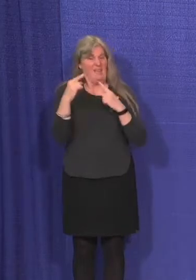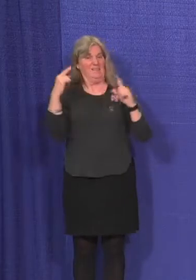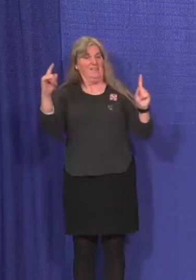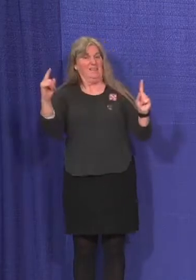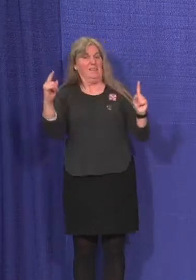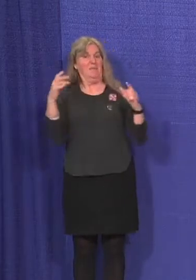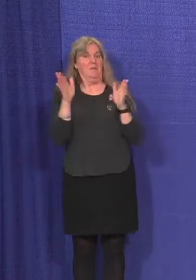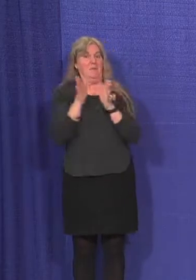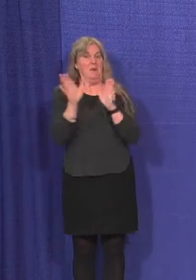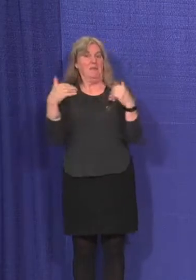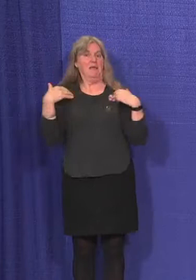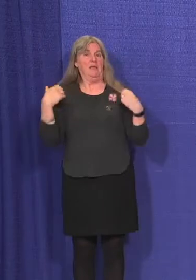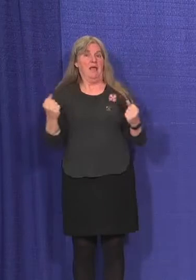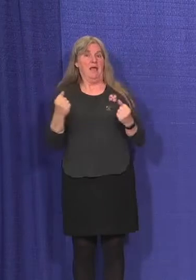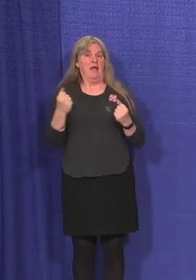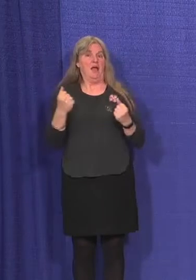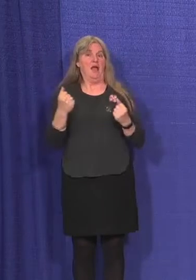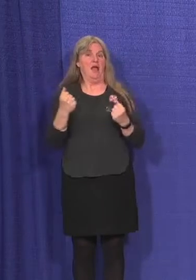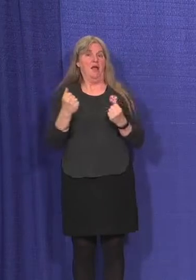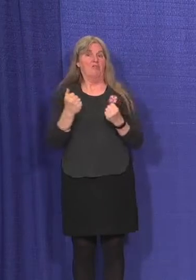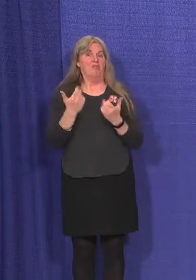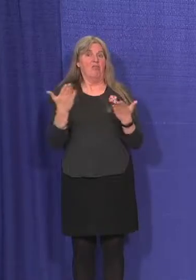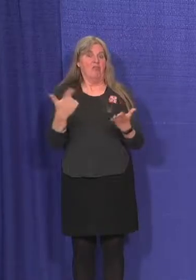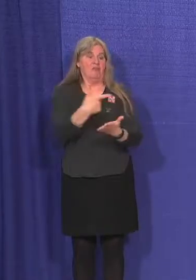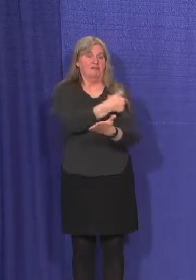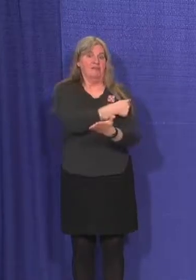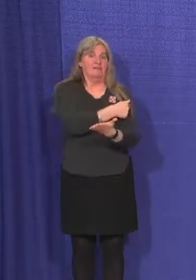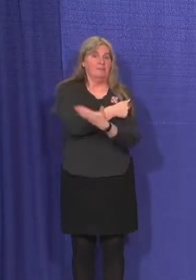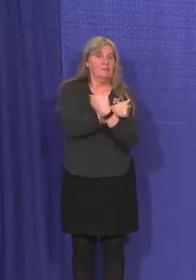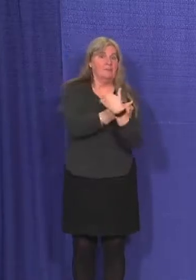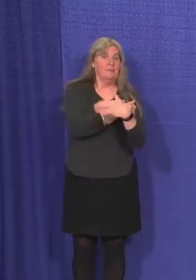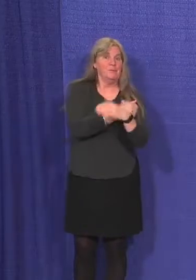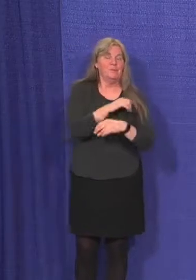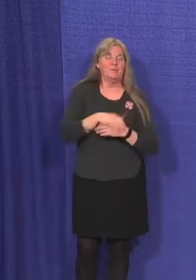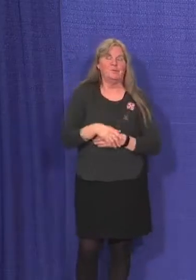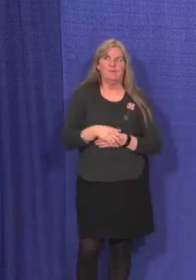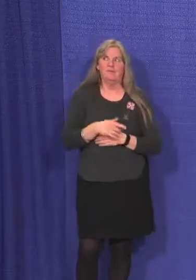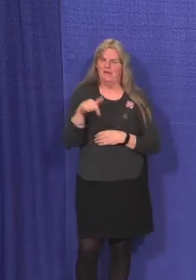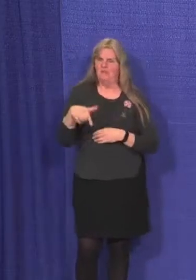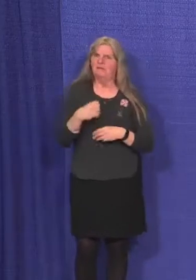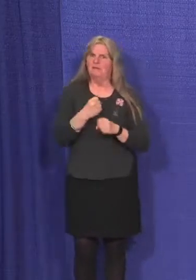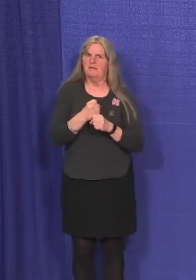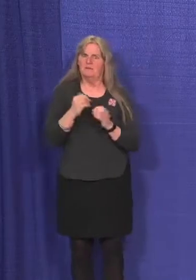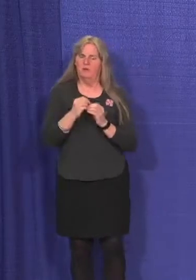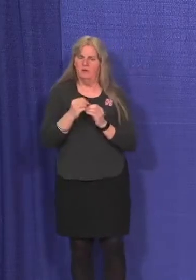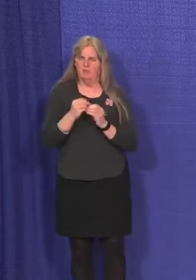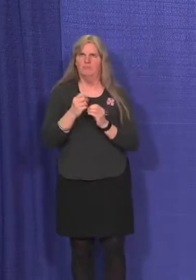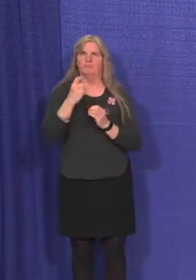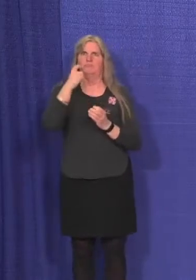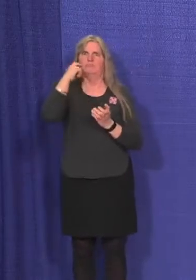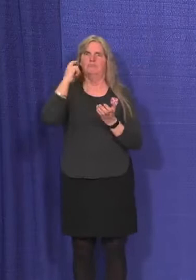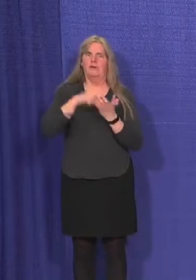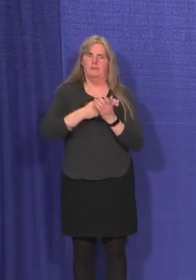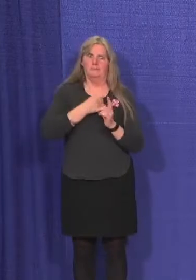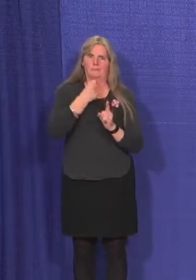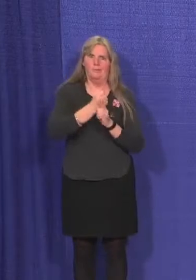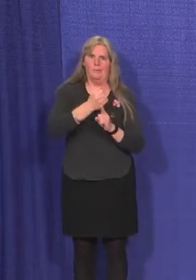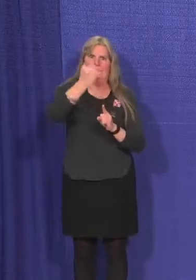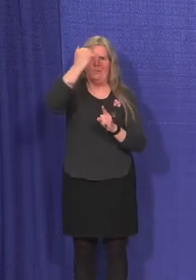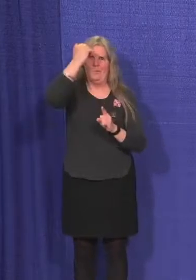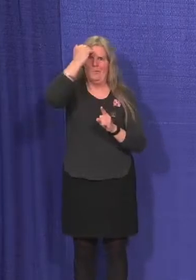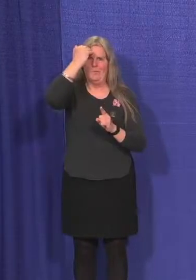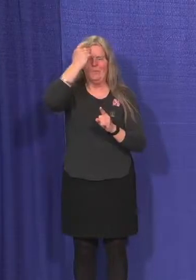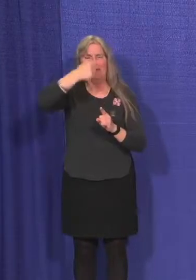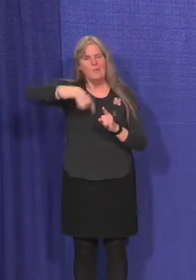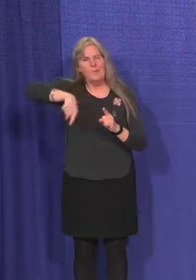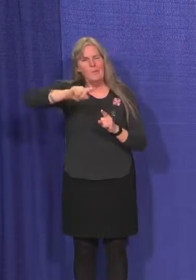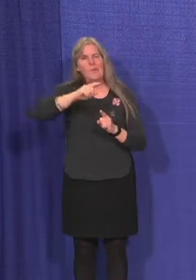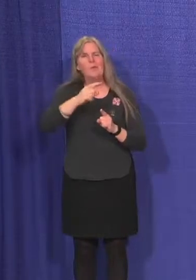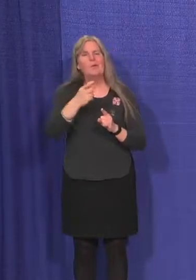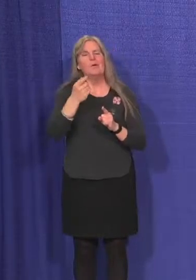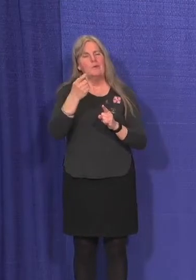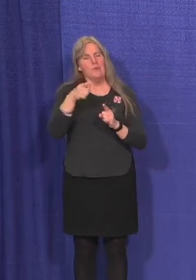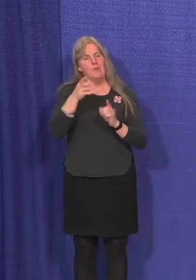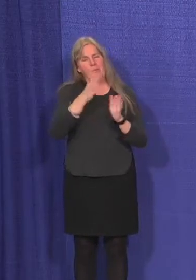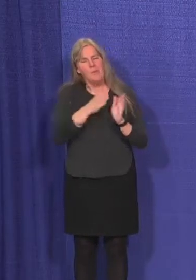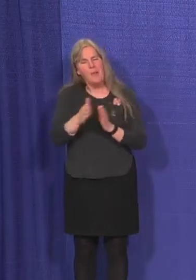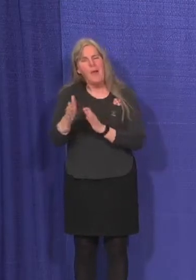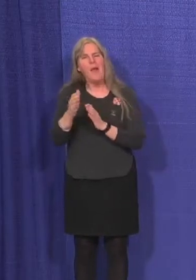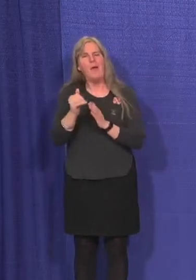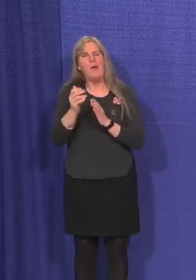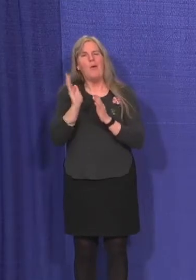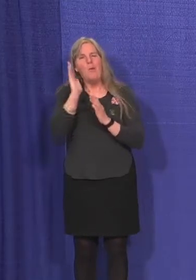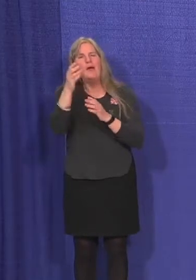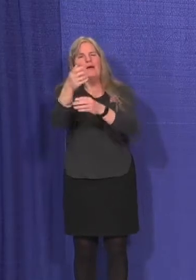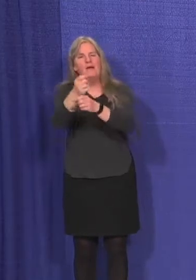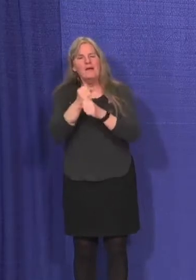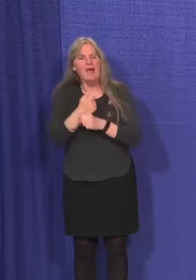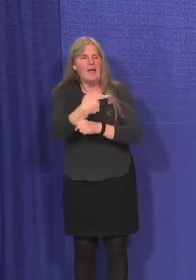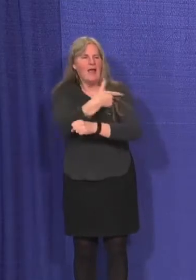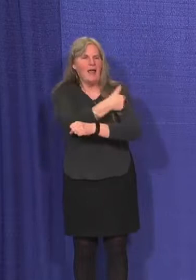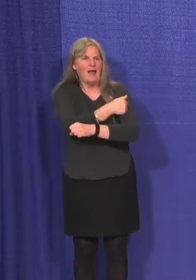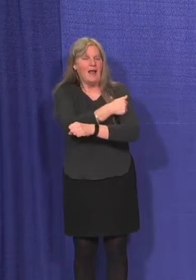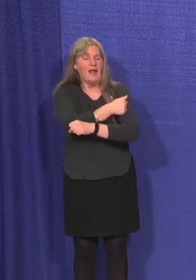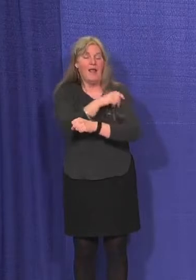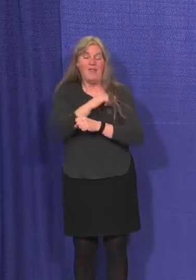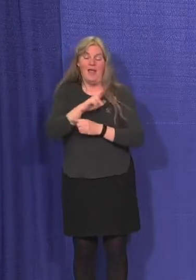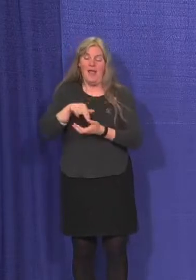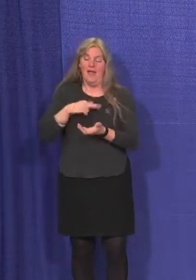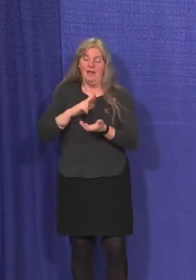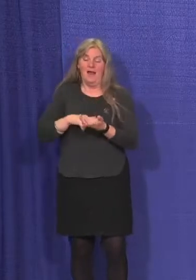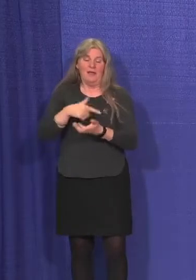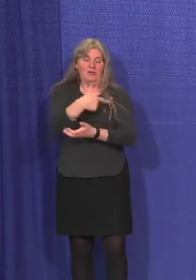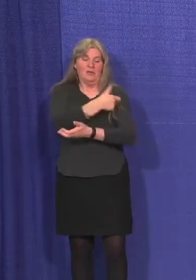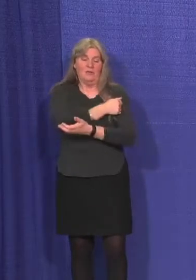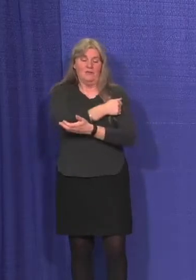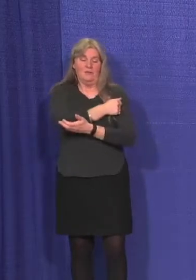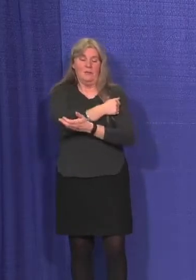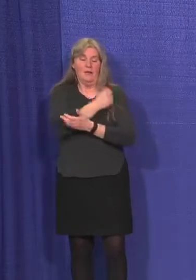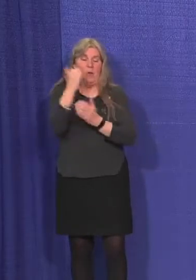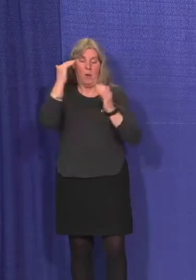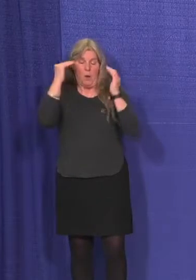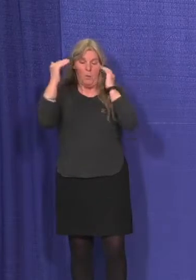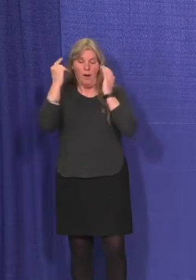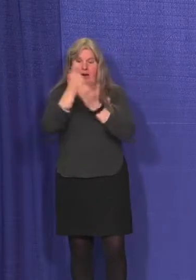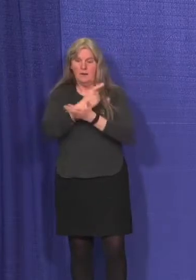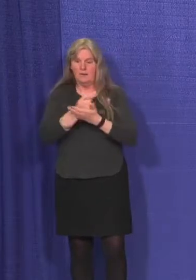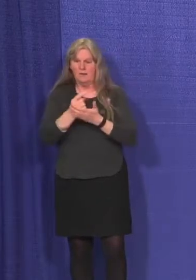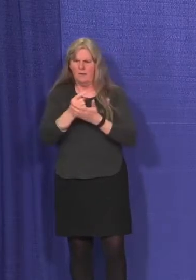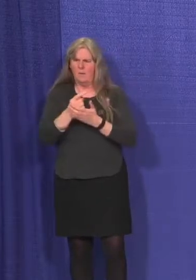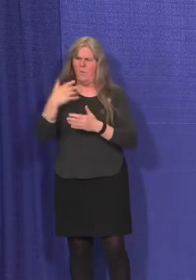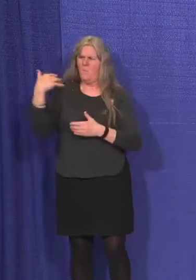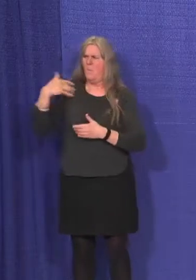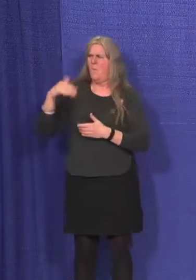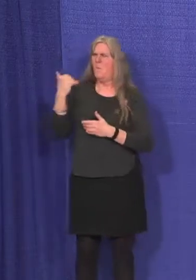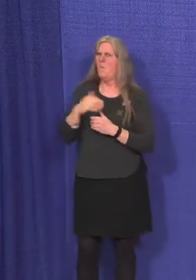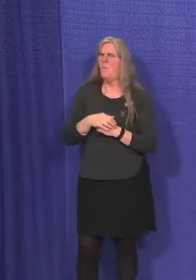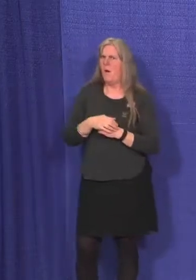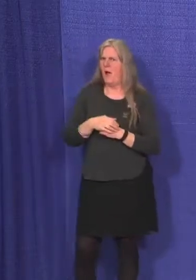of vaccines.